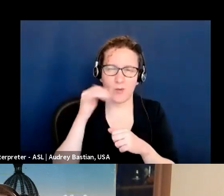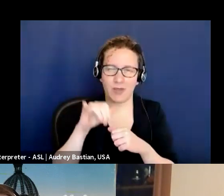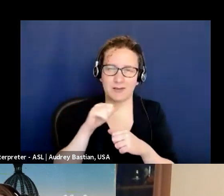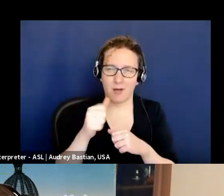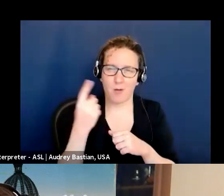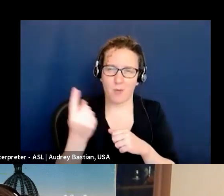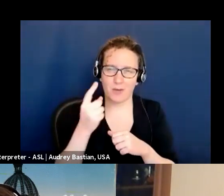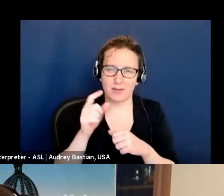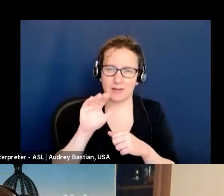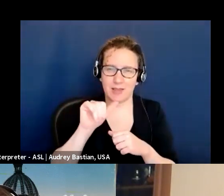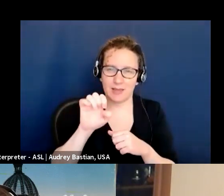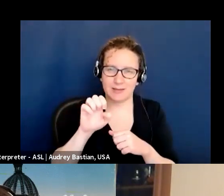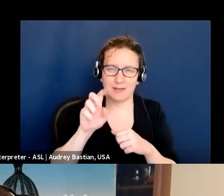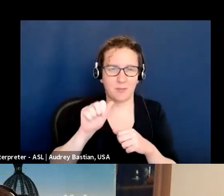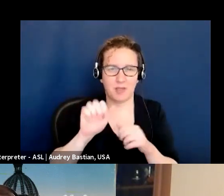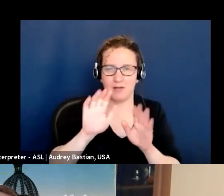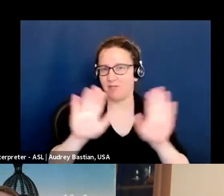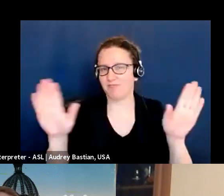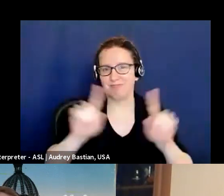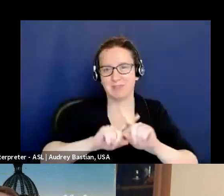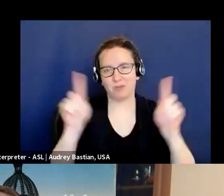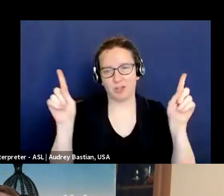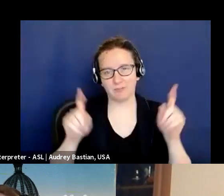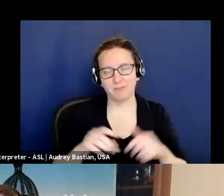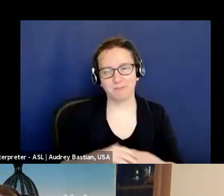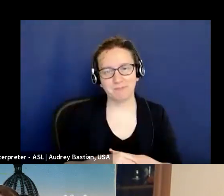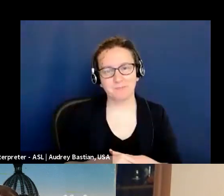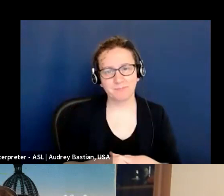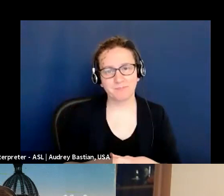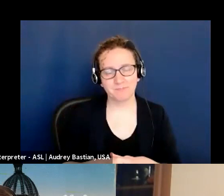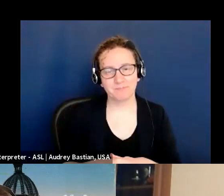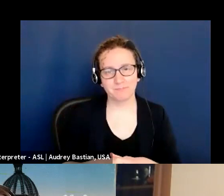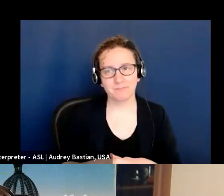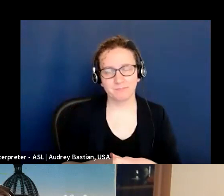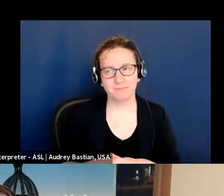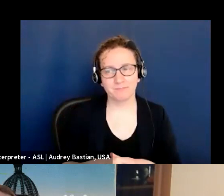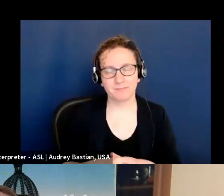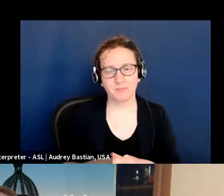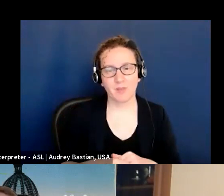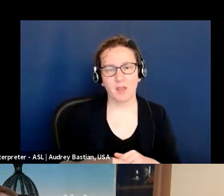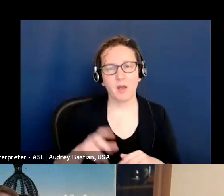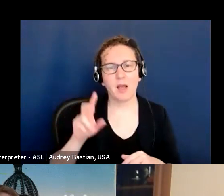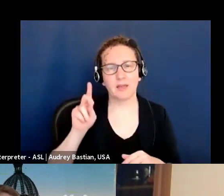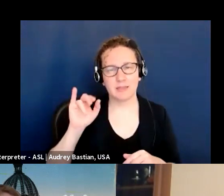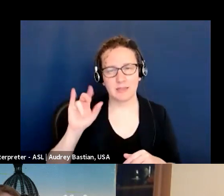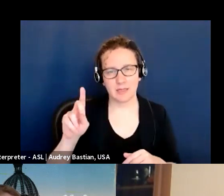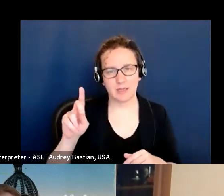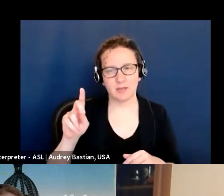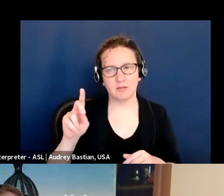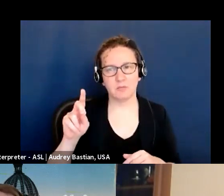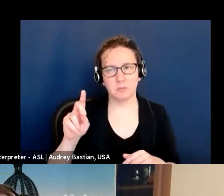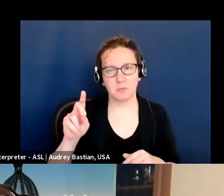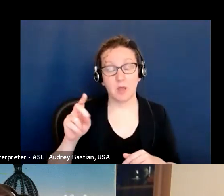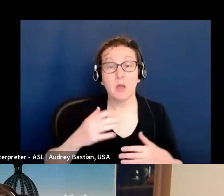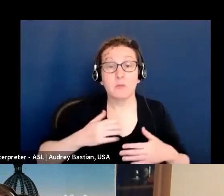case because disability can be so different. Yeah. But I did you know, my parents would check in with